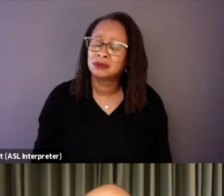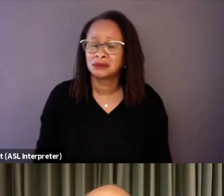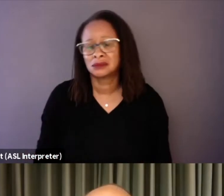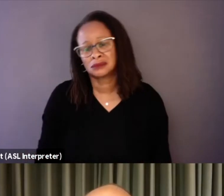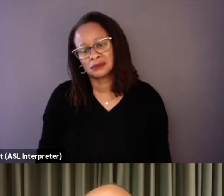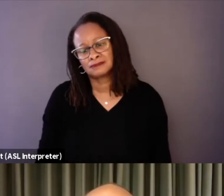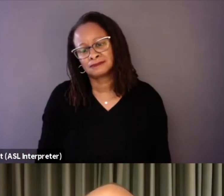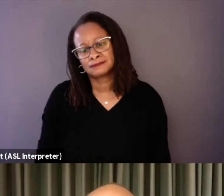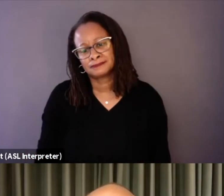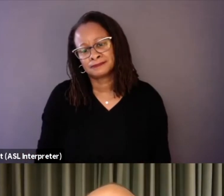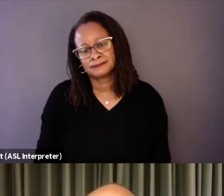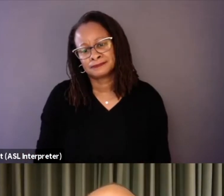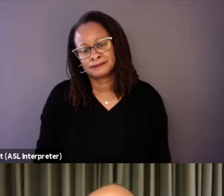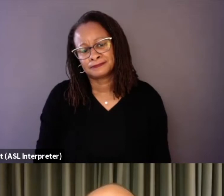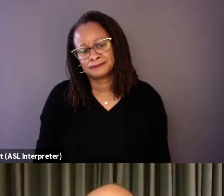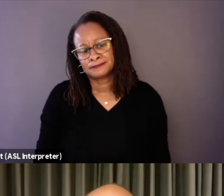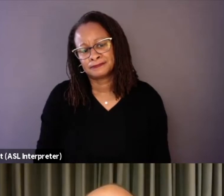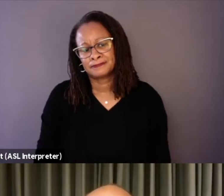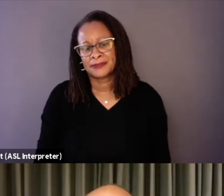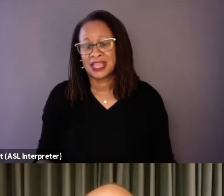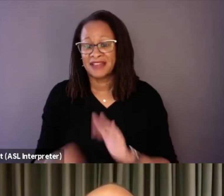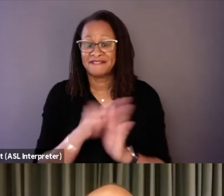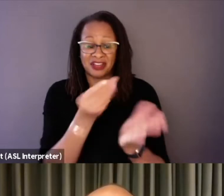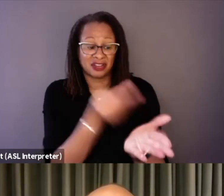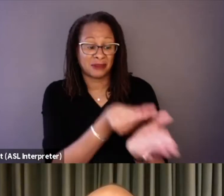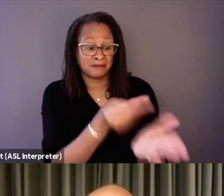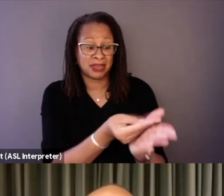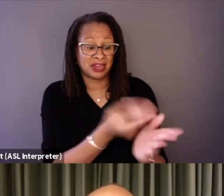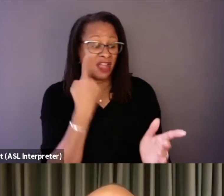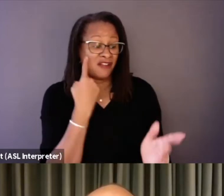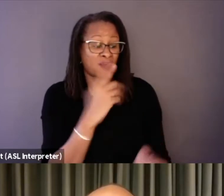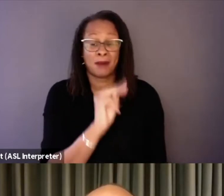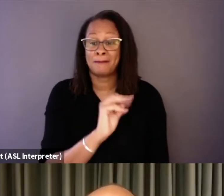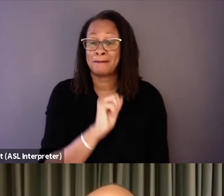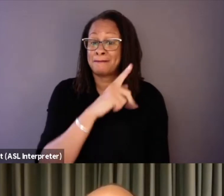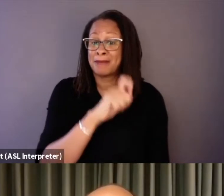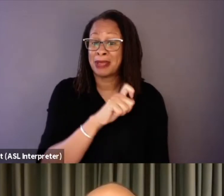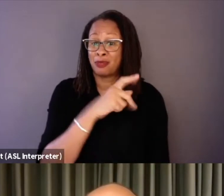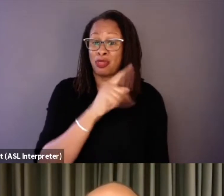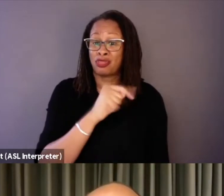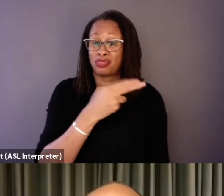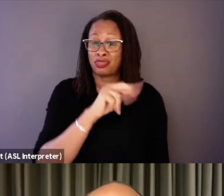finding the financing for Mapplethorpe was the easiest, quickest thing that ever happened in my life,